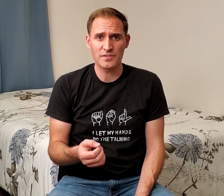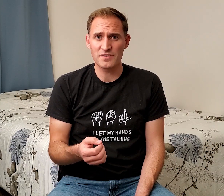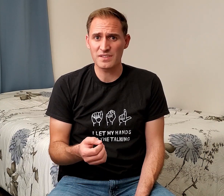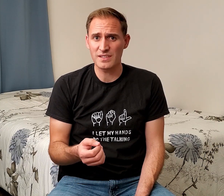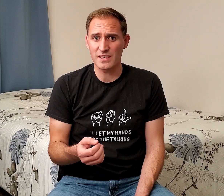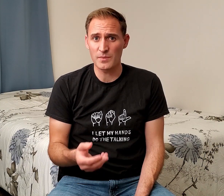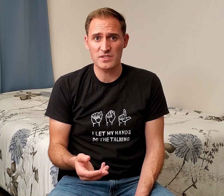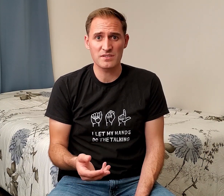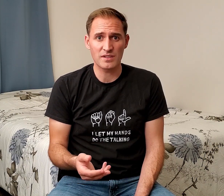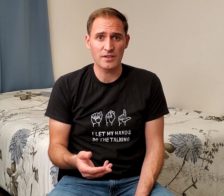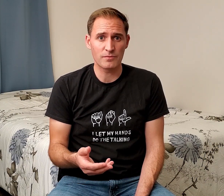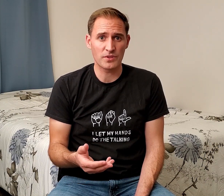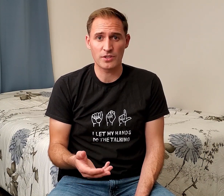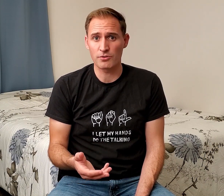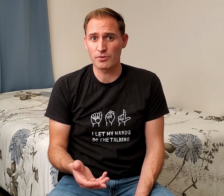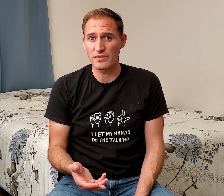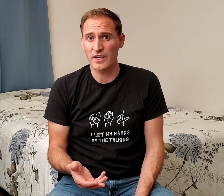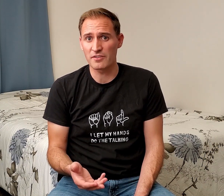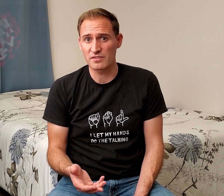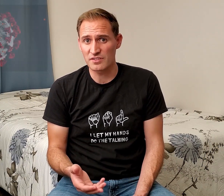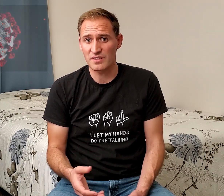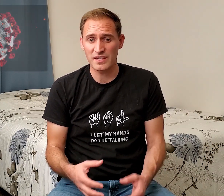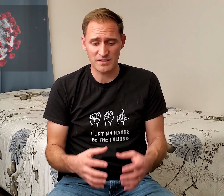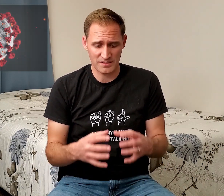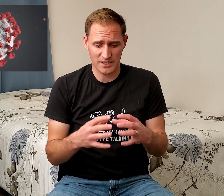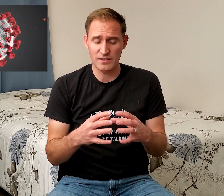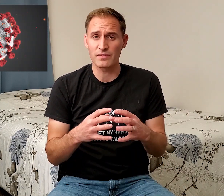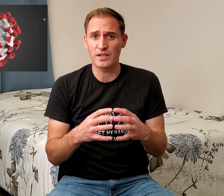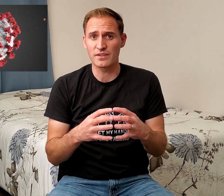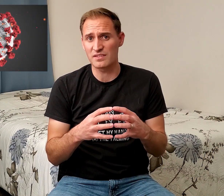if you've seen images of what the corona virus looks like it's kind of the